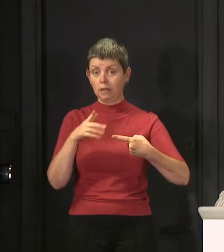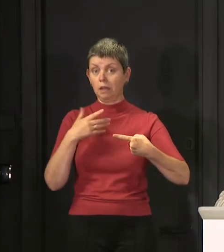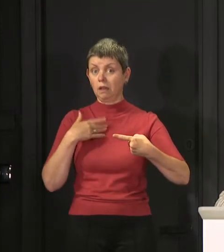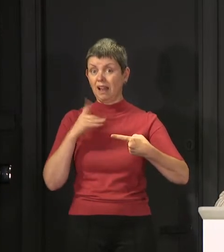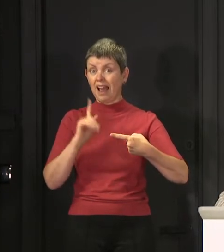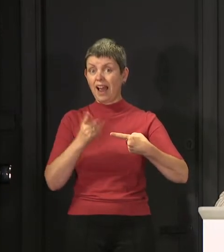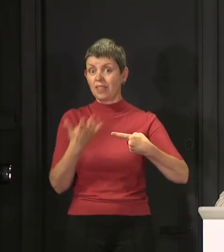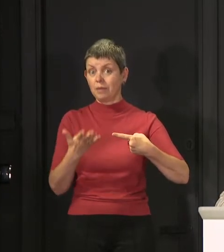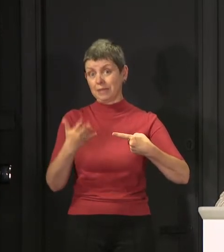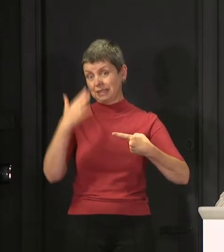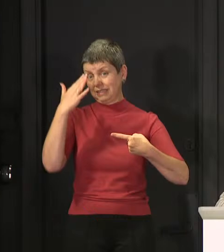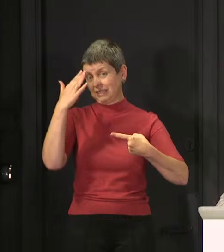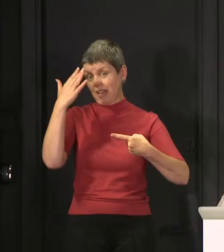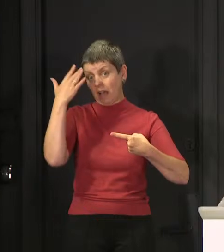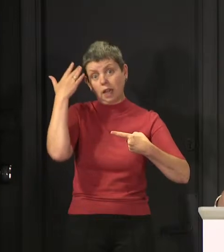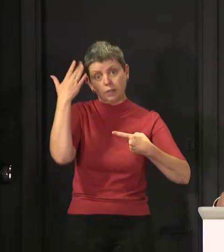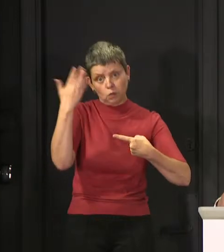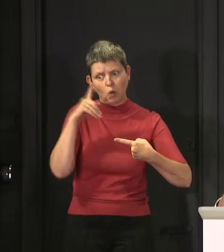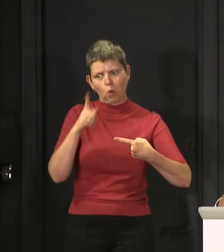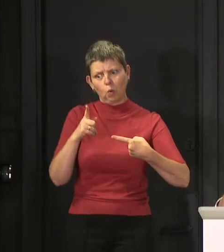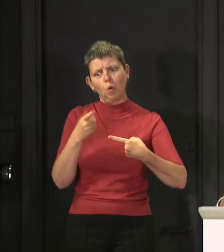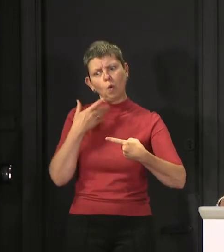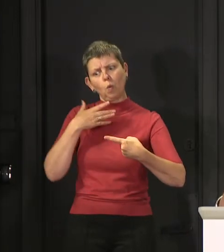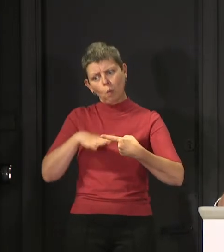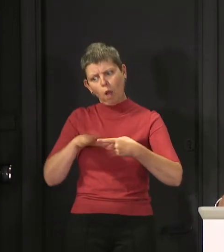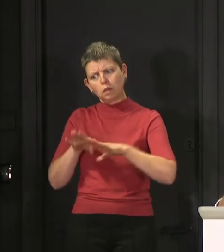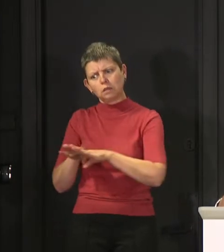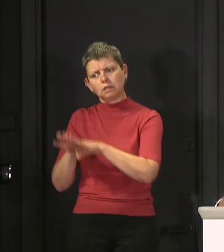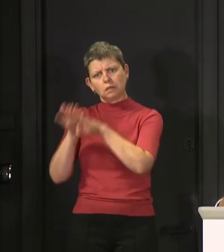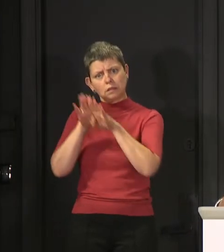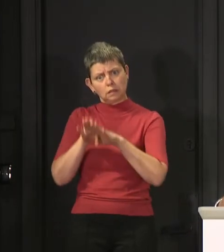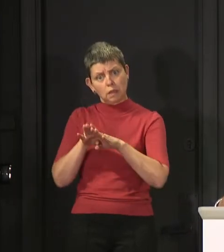alignment as much as possible. But if there ends up being a different list of countries,